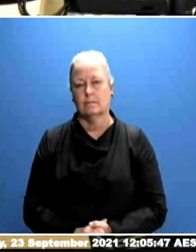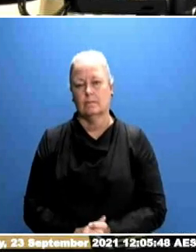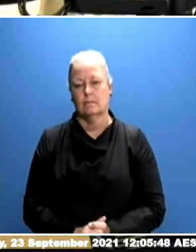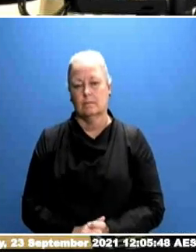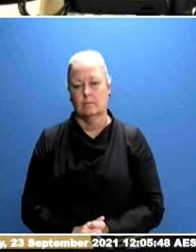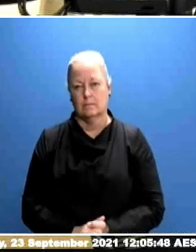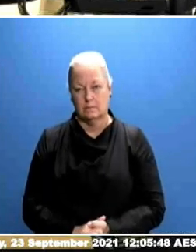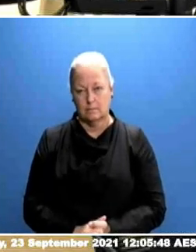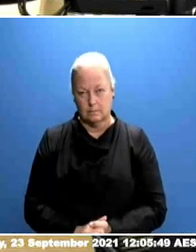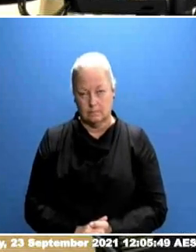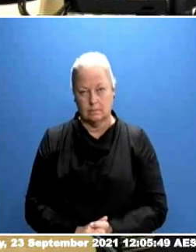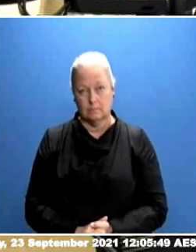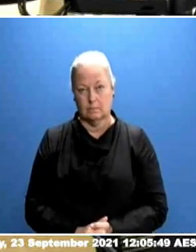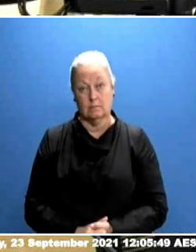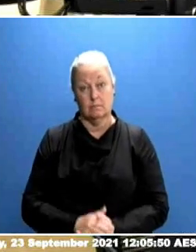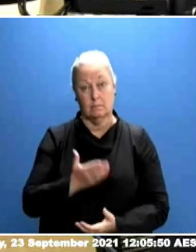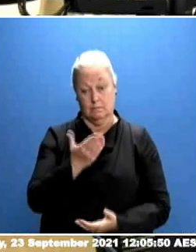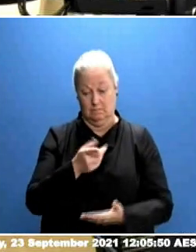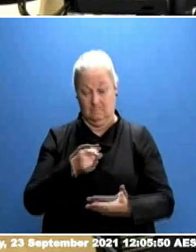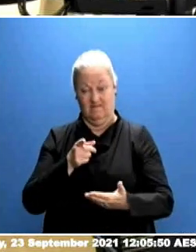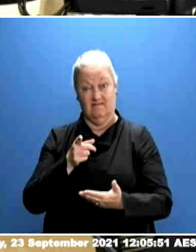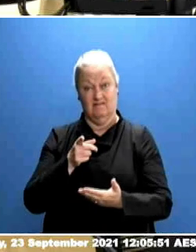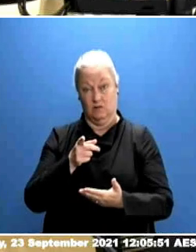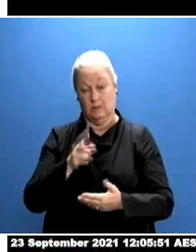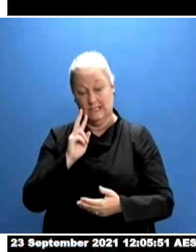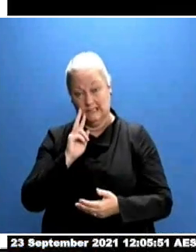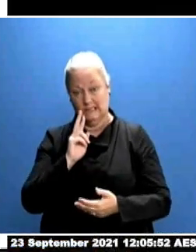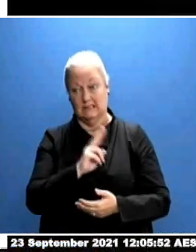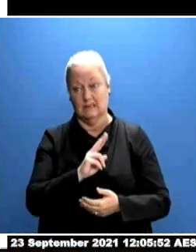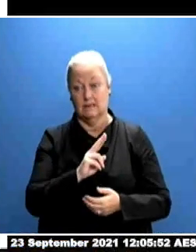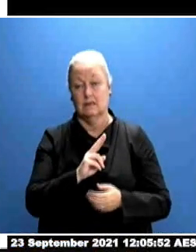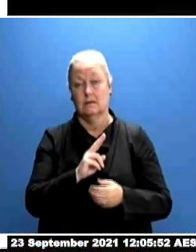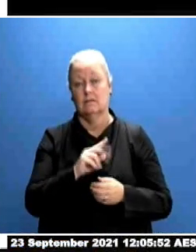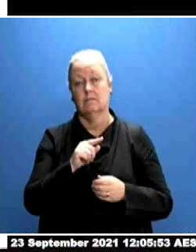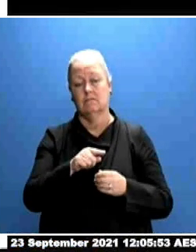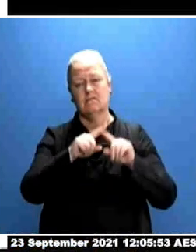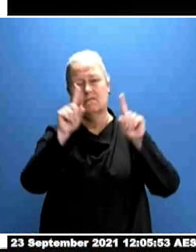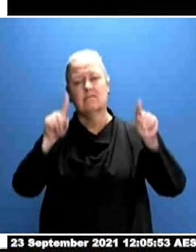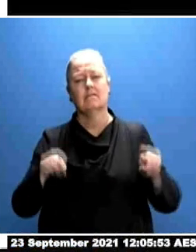Mr Espie, the document on the screen there, that's the first of the two letters that you mentioned a moment ago,